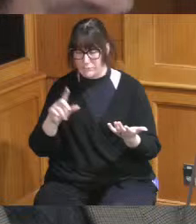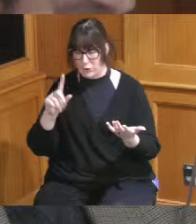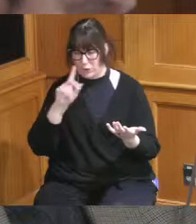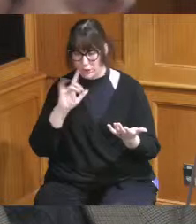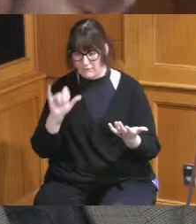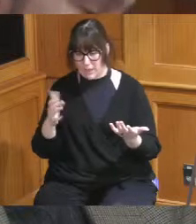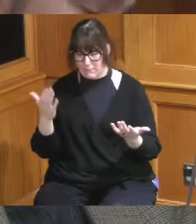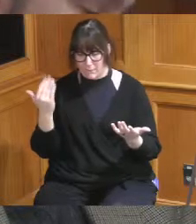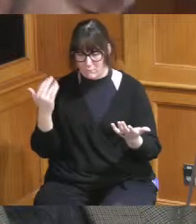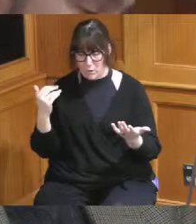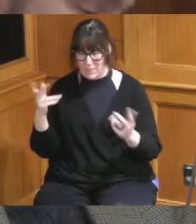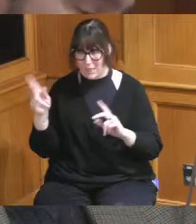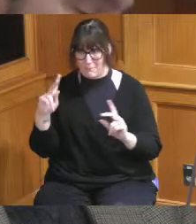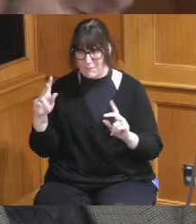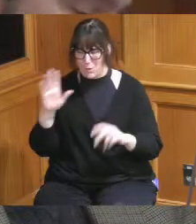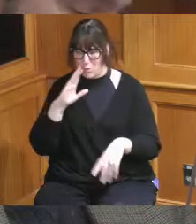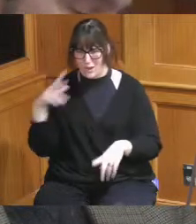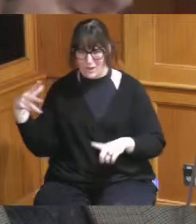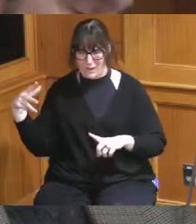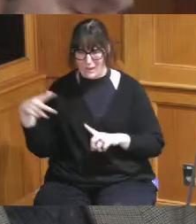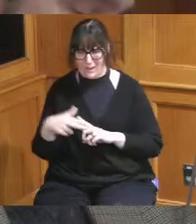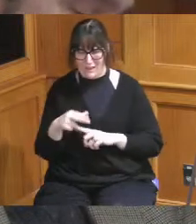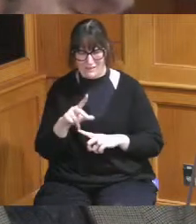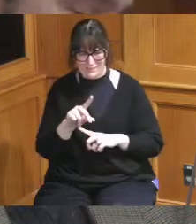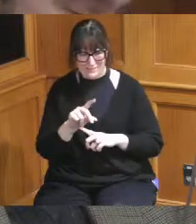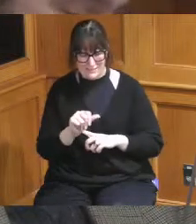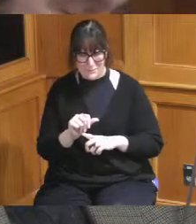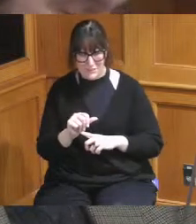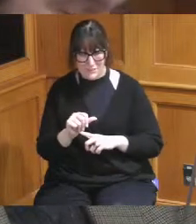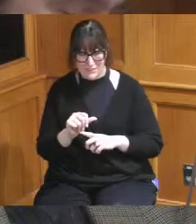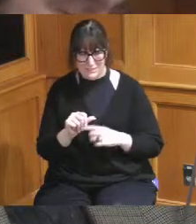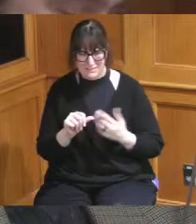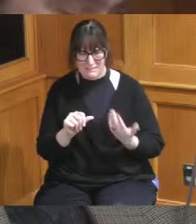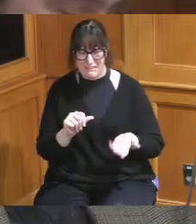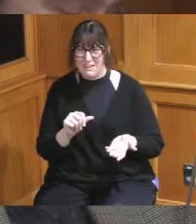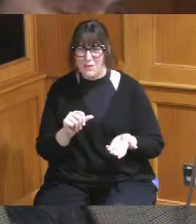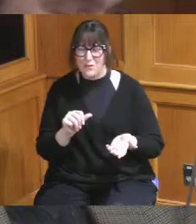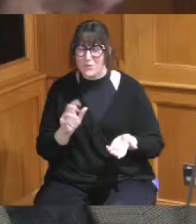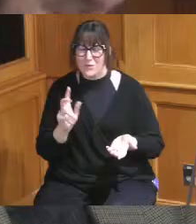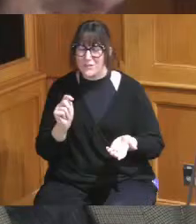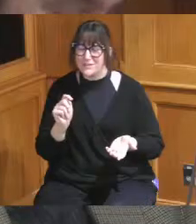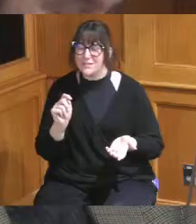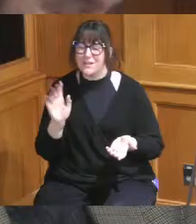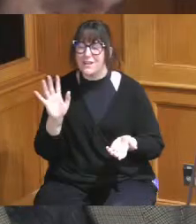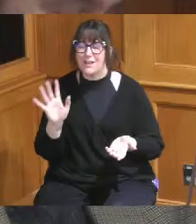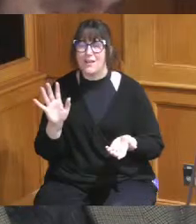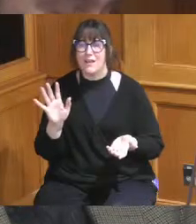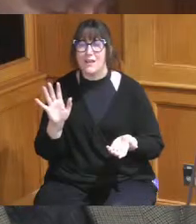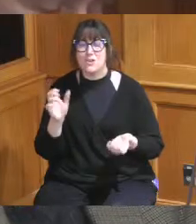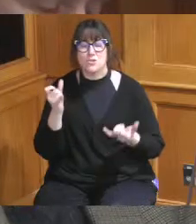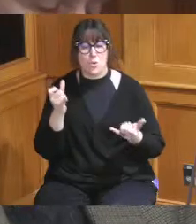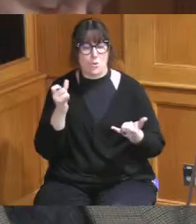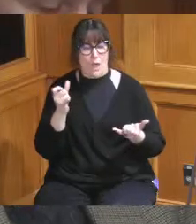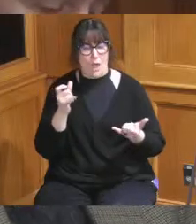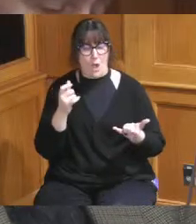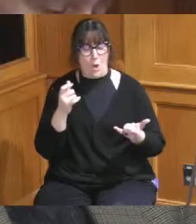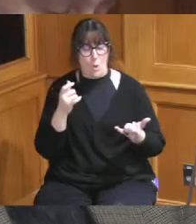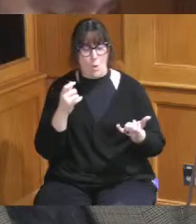would would cut the people who have disabilities so they are in a frenzy now of where to live where